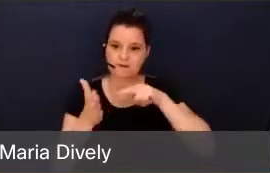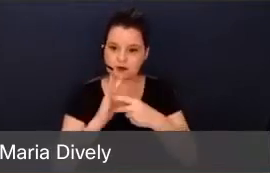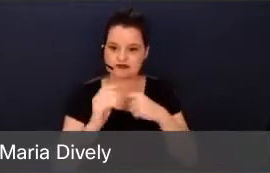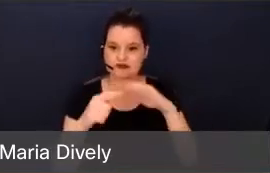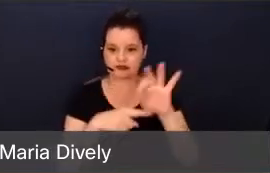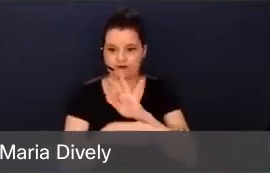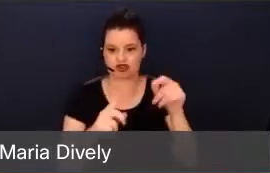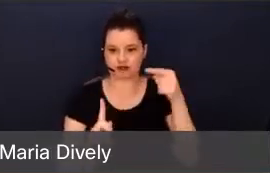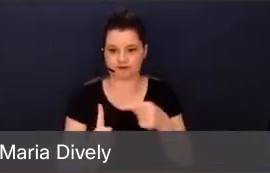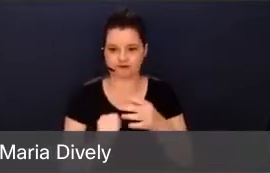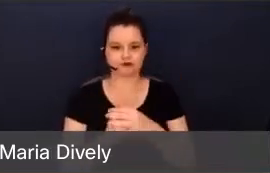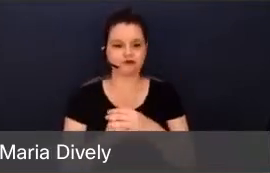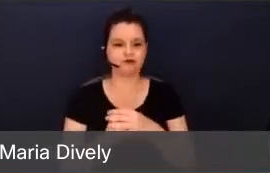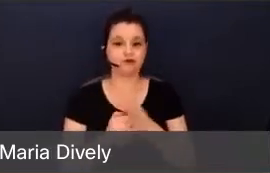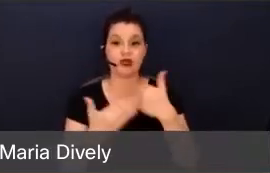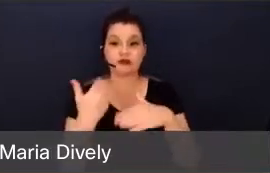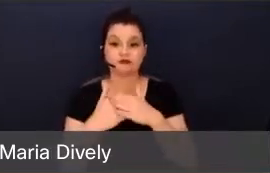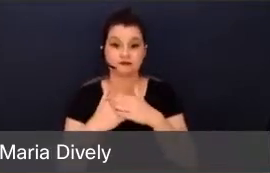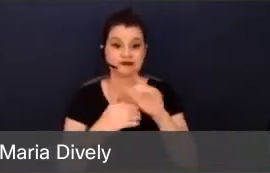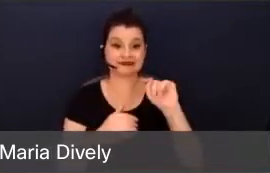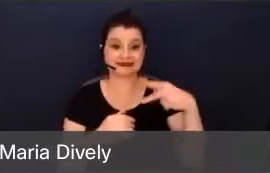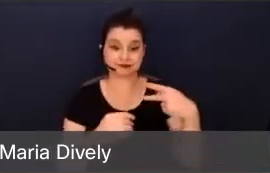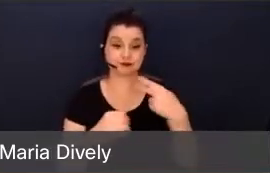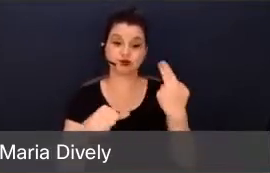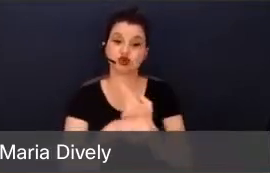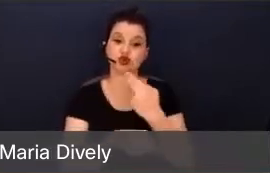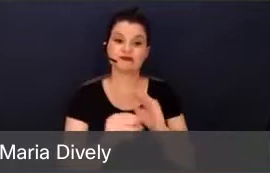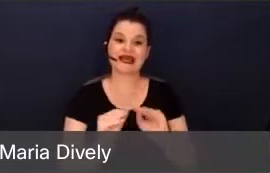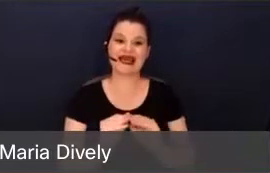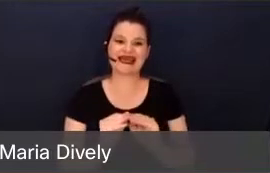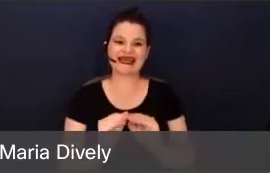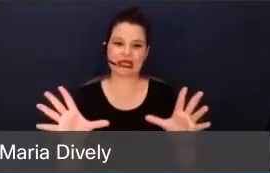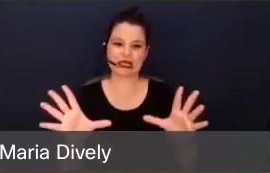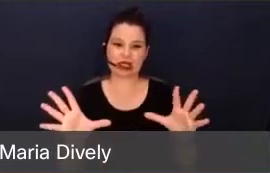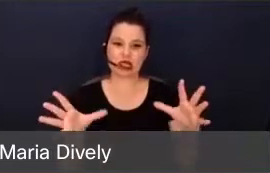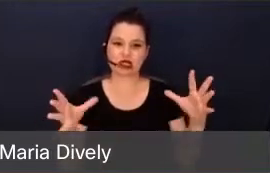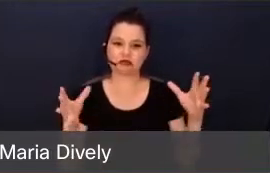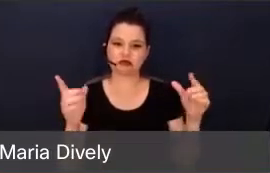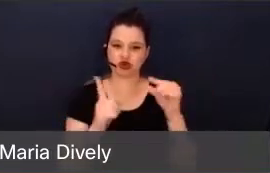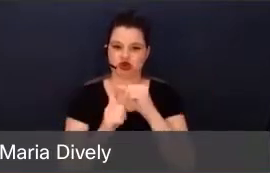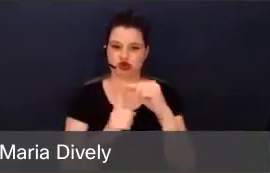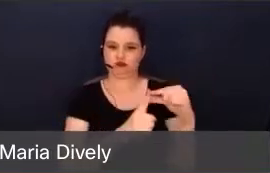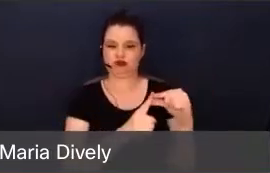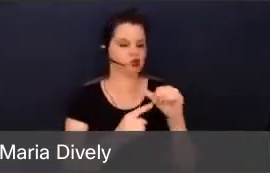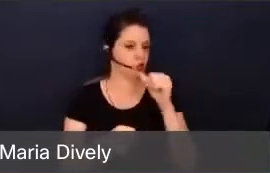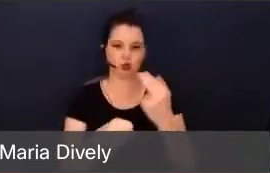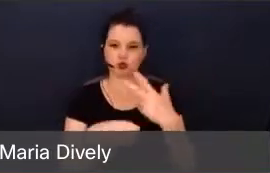Uh, the next step is use clear, concise terms and don't use acronyms.